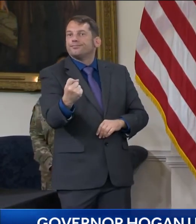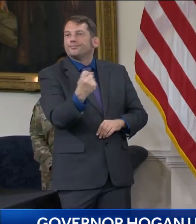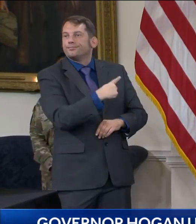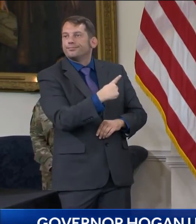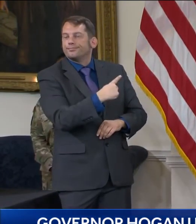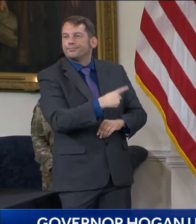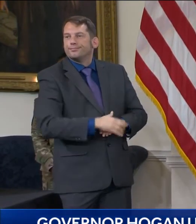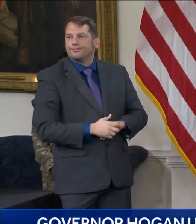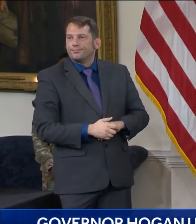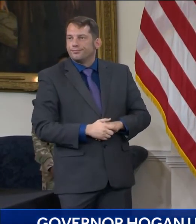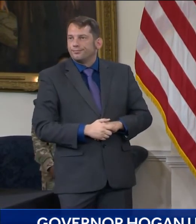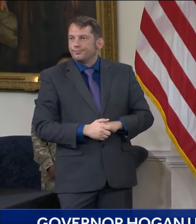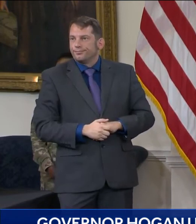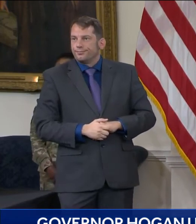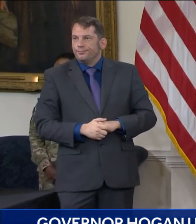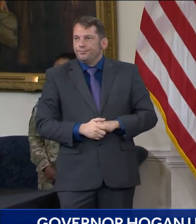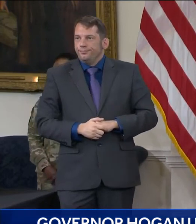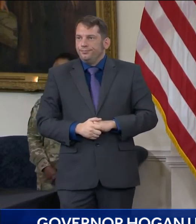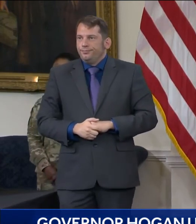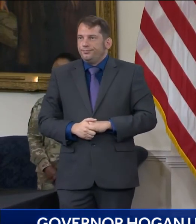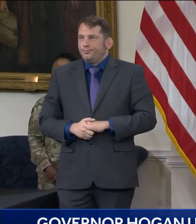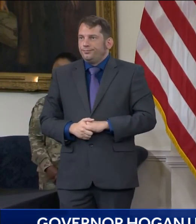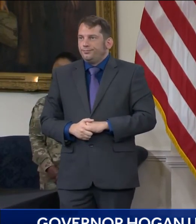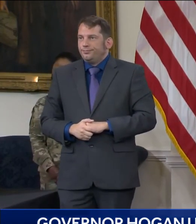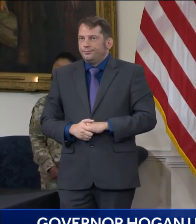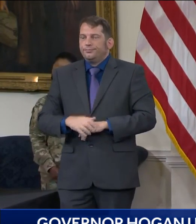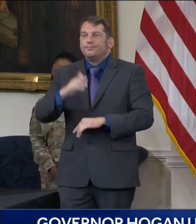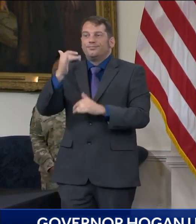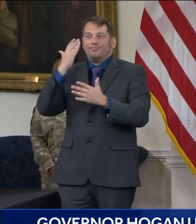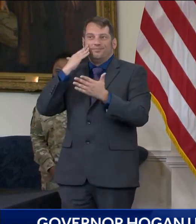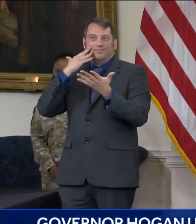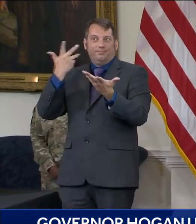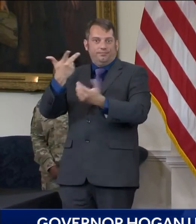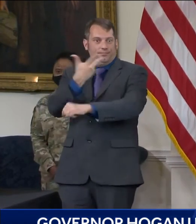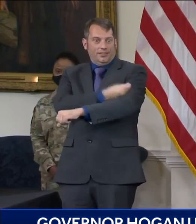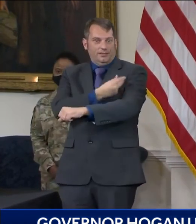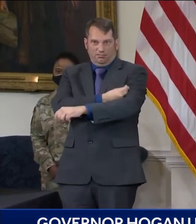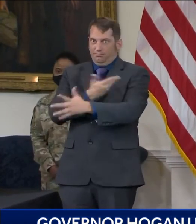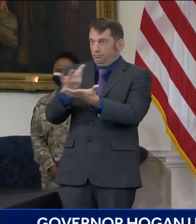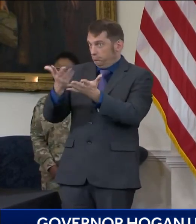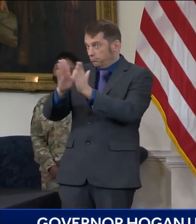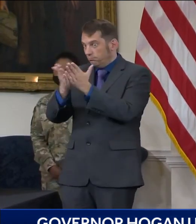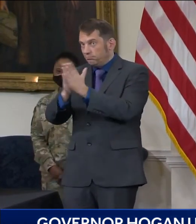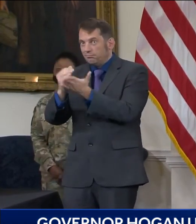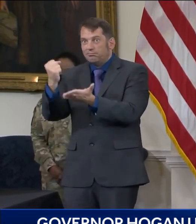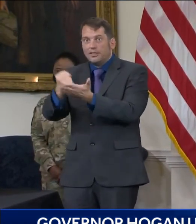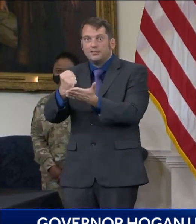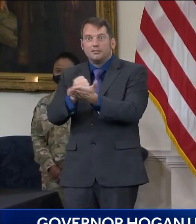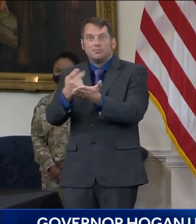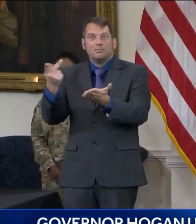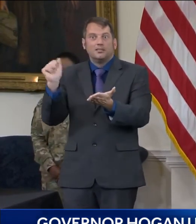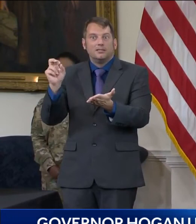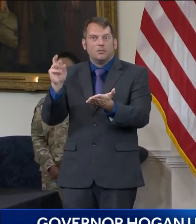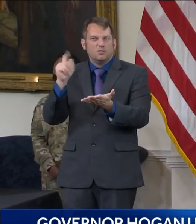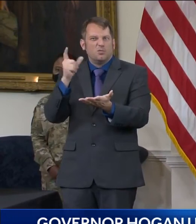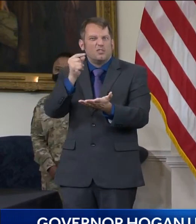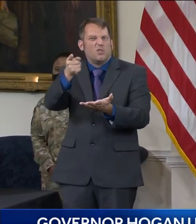[INDISCERNIBLE] GOV. HOGAN: WITH THE MASK IN THE